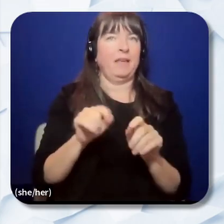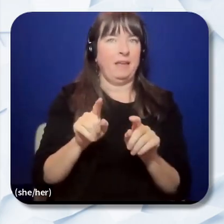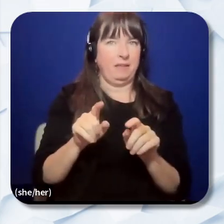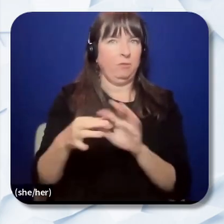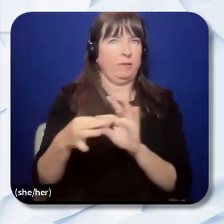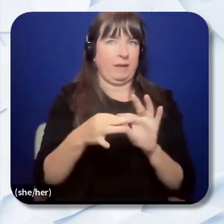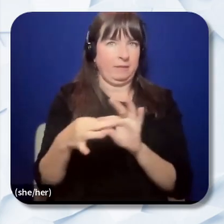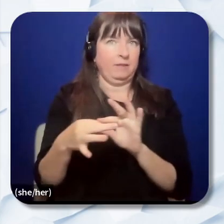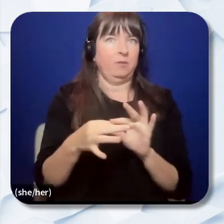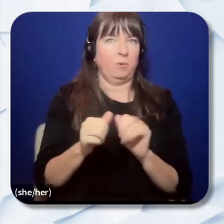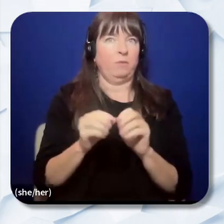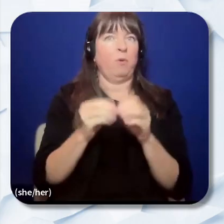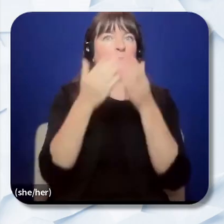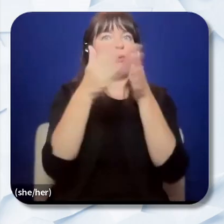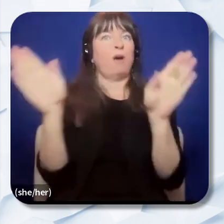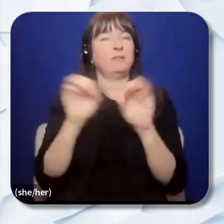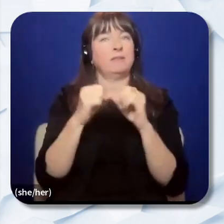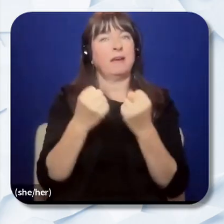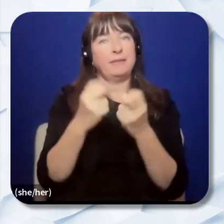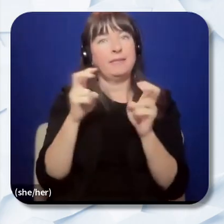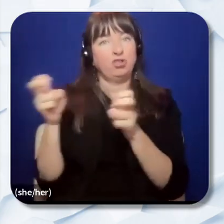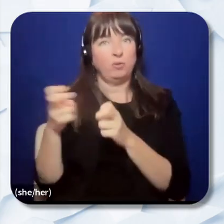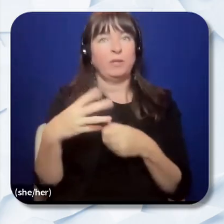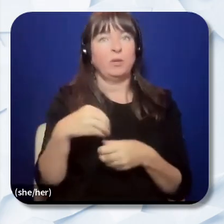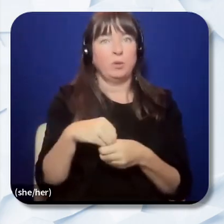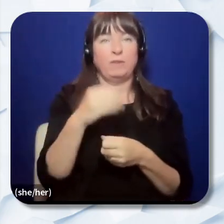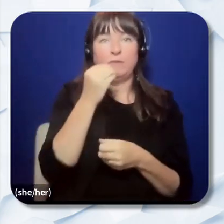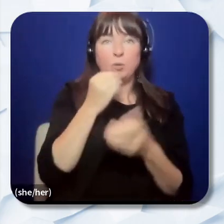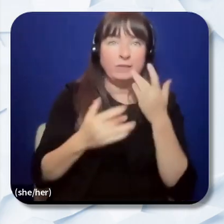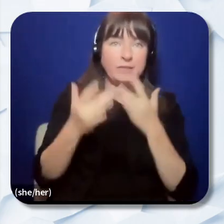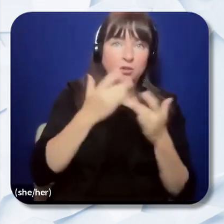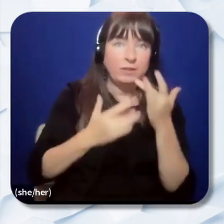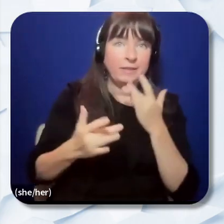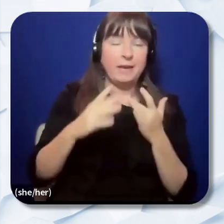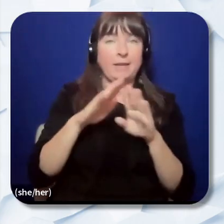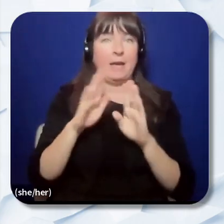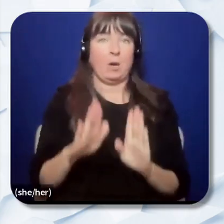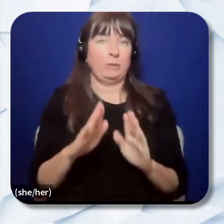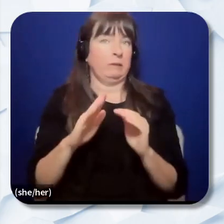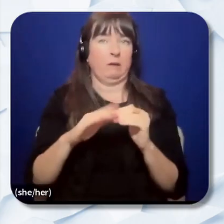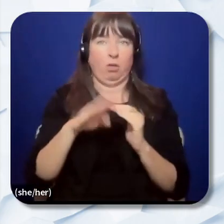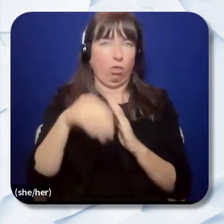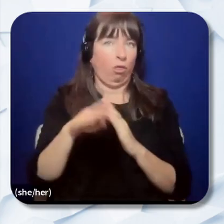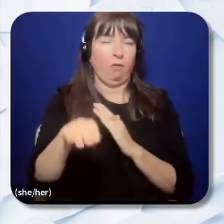with broader societal issues including food insecurity and housing instability. Given the